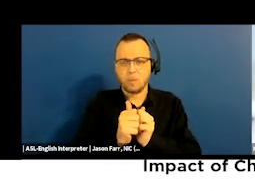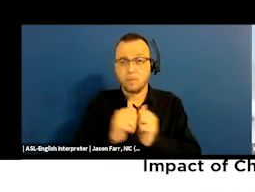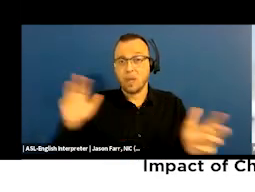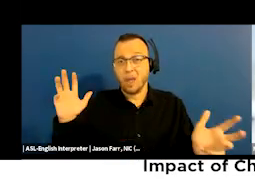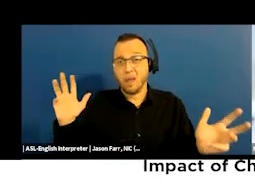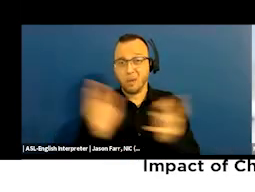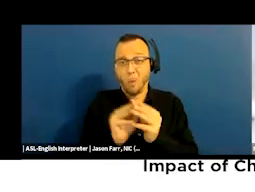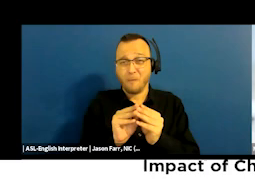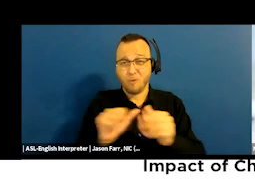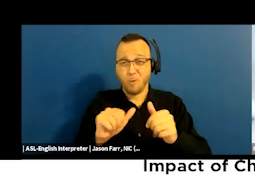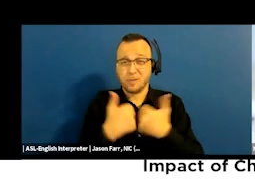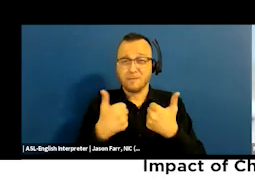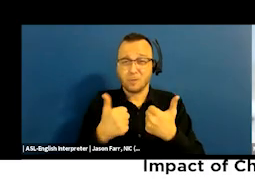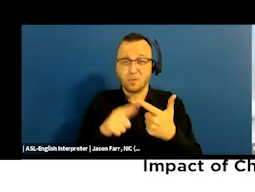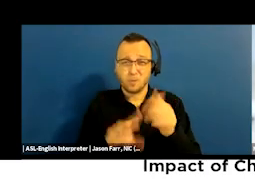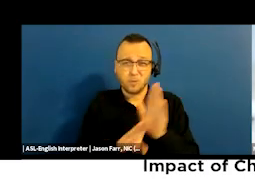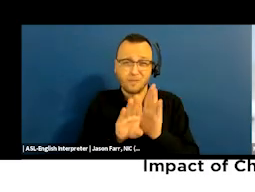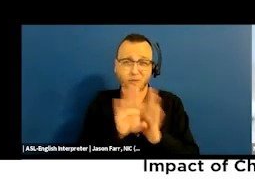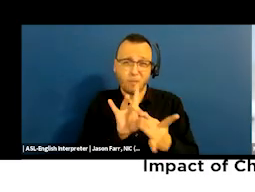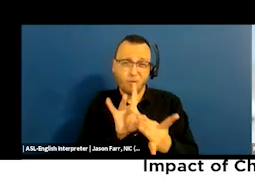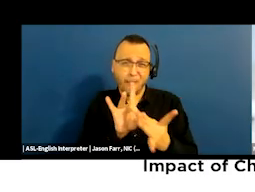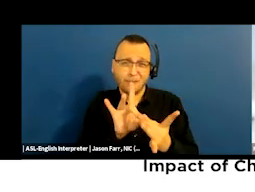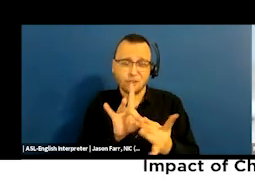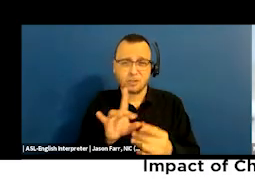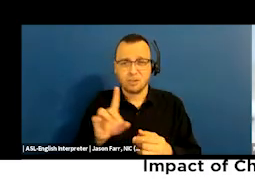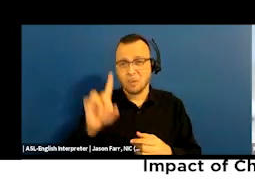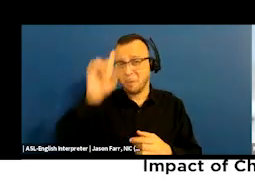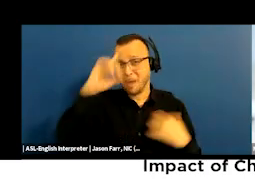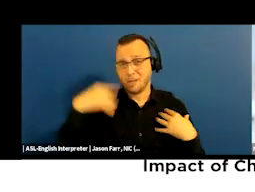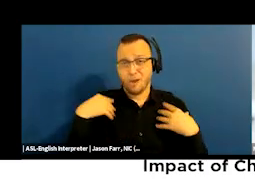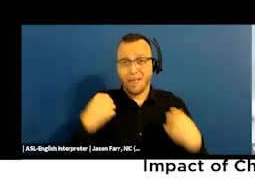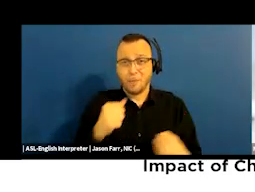They also have some effects on relationships, the attachment styles,